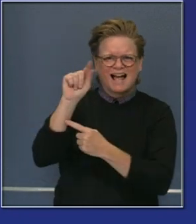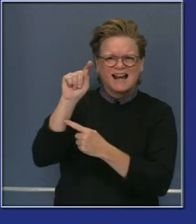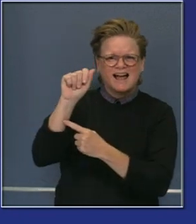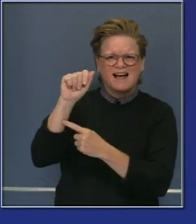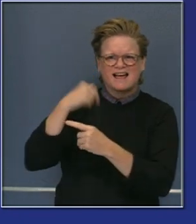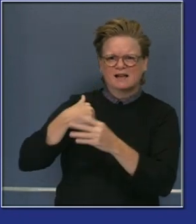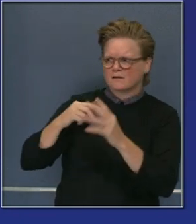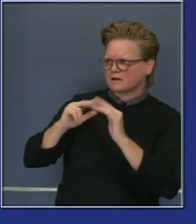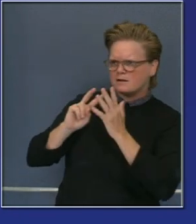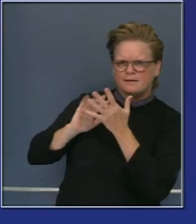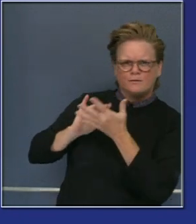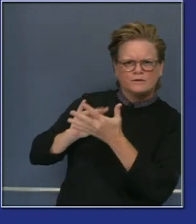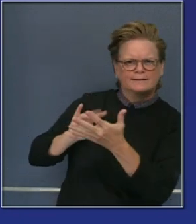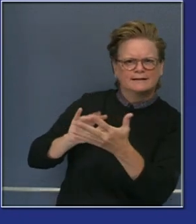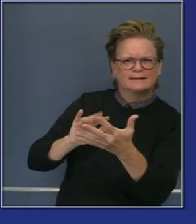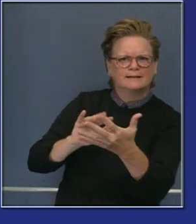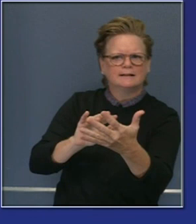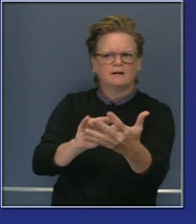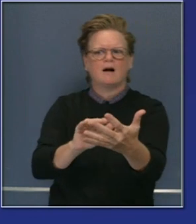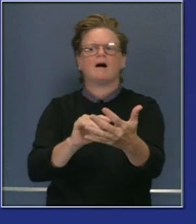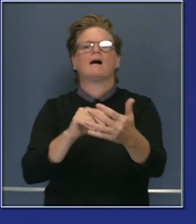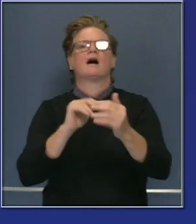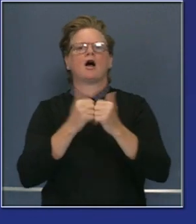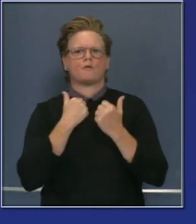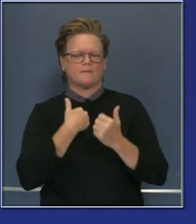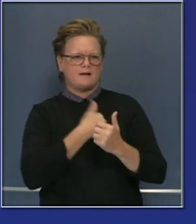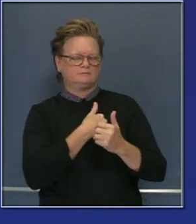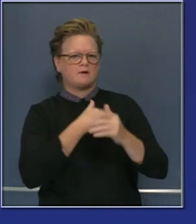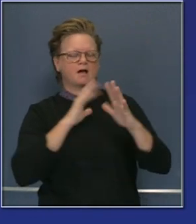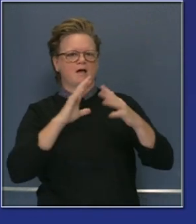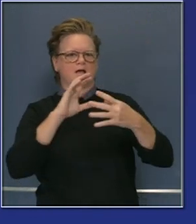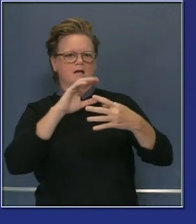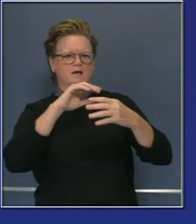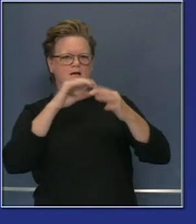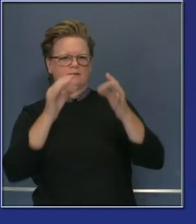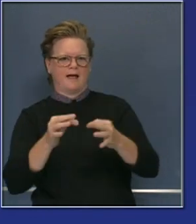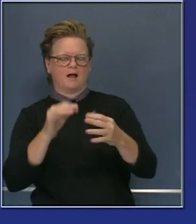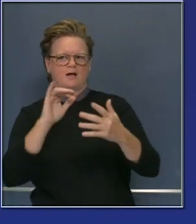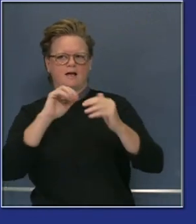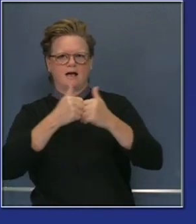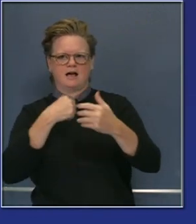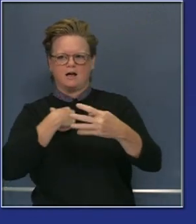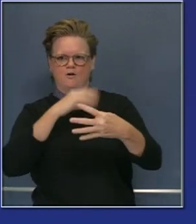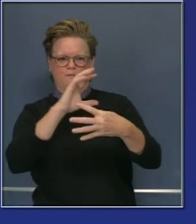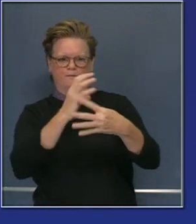CONSIDERATIONS THAT WE MAKE IN REAL TIME WITH EXPERTS AND COUNTY HEALTH OFFICERS AND MEMBERS OF RESPECTED INDUSTRIES